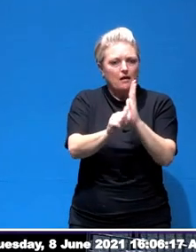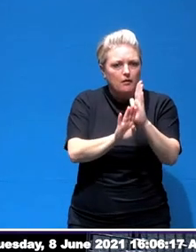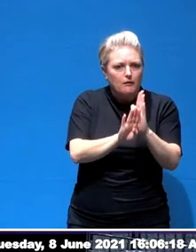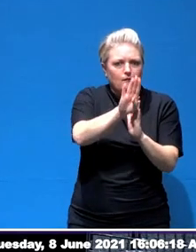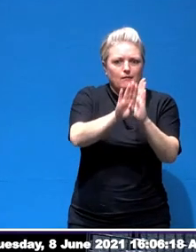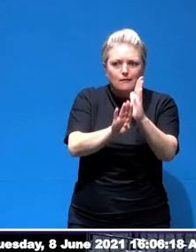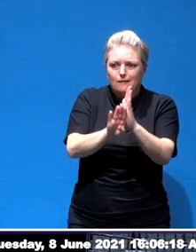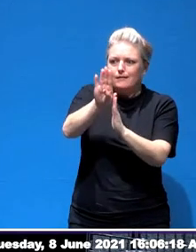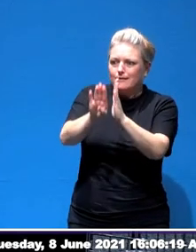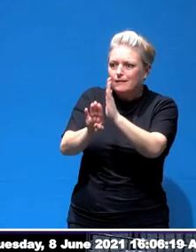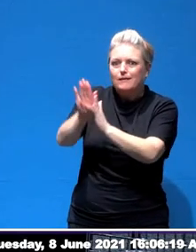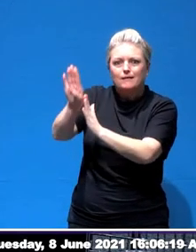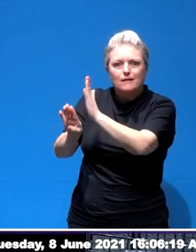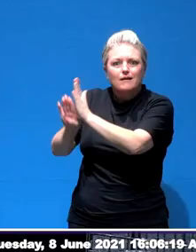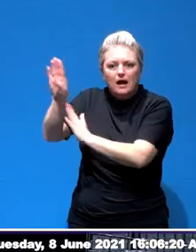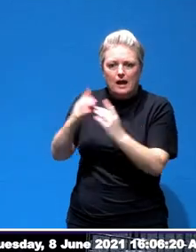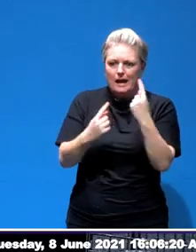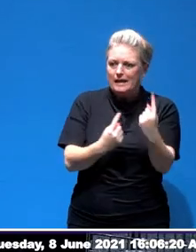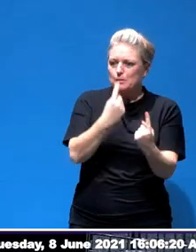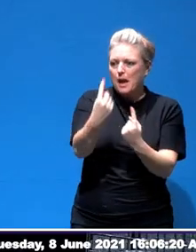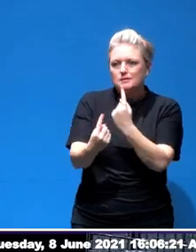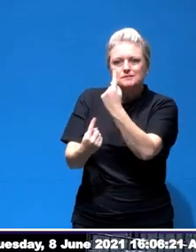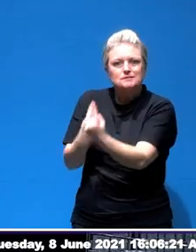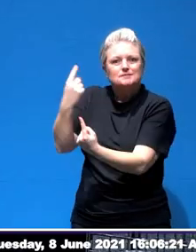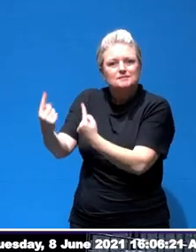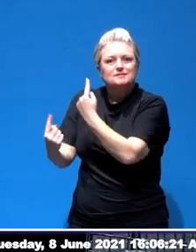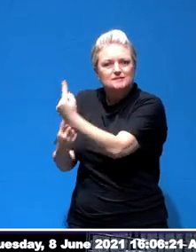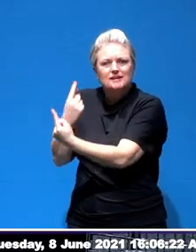means for the client? Yes, absolutely.